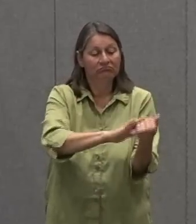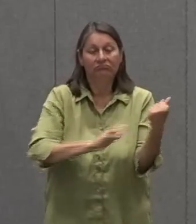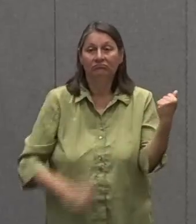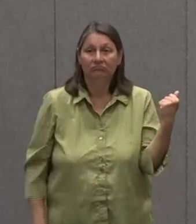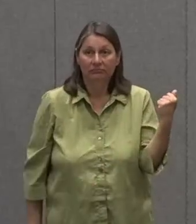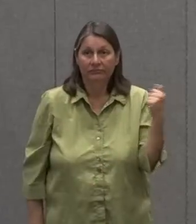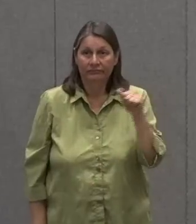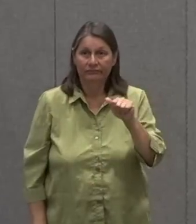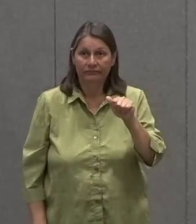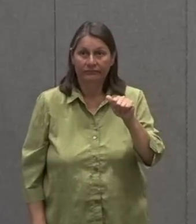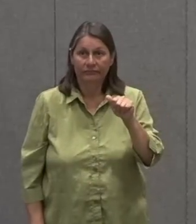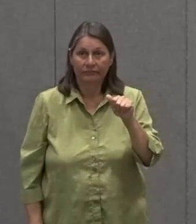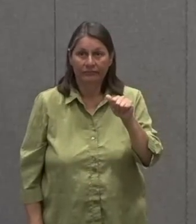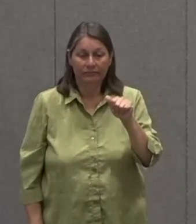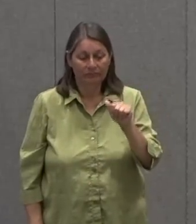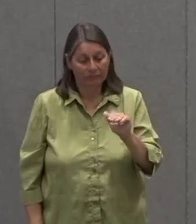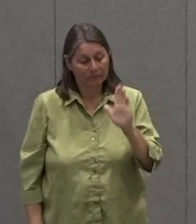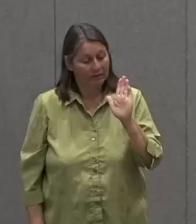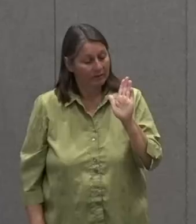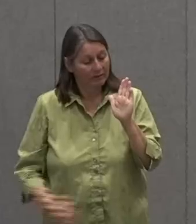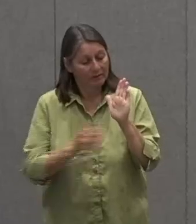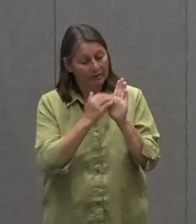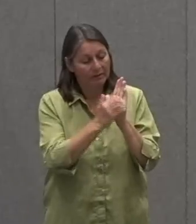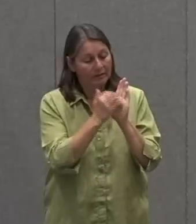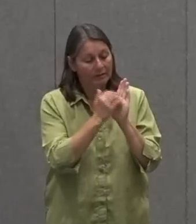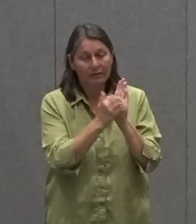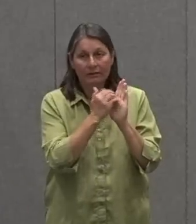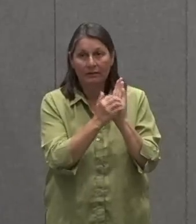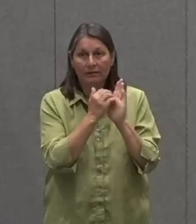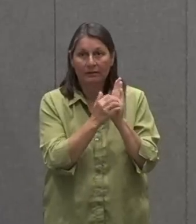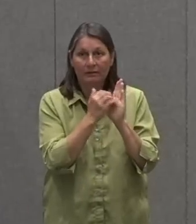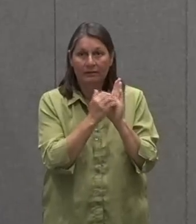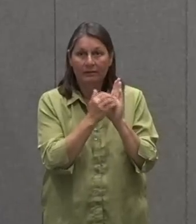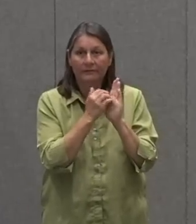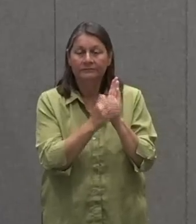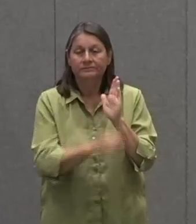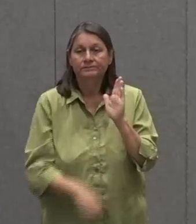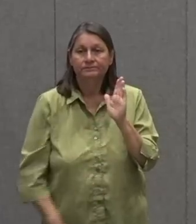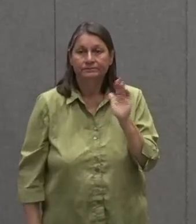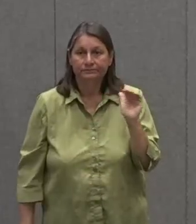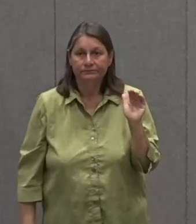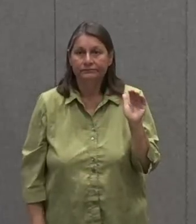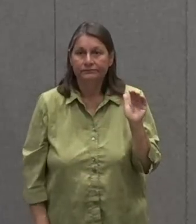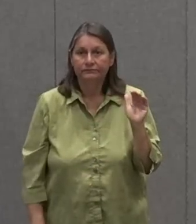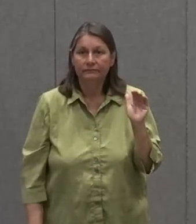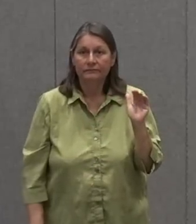and you have one flap that's kind of gonna be hanging open. The next thing I want you